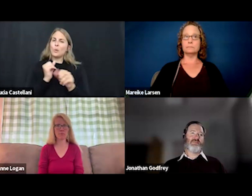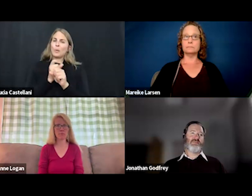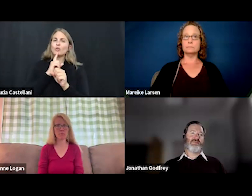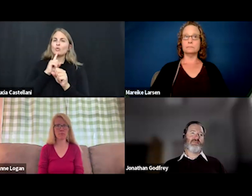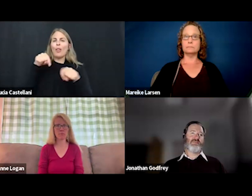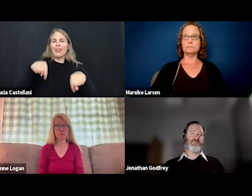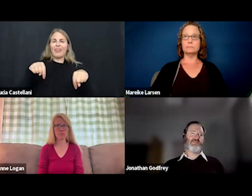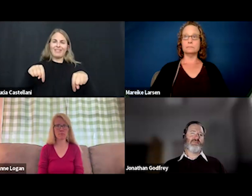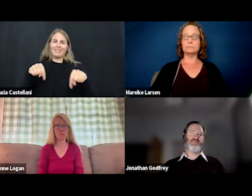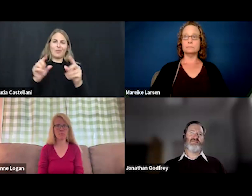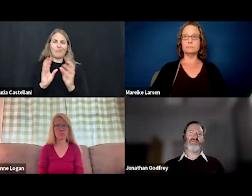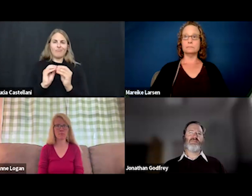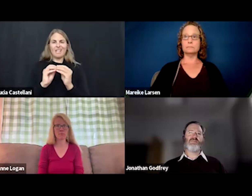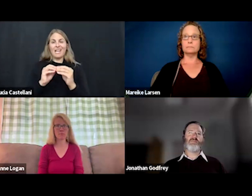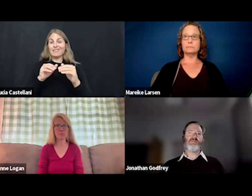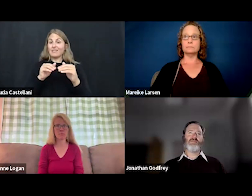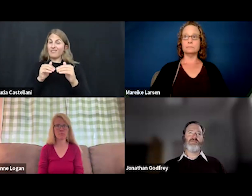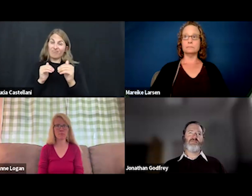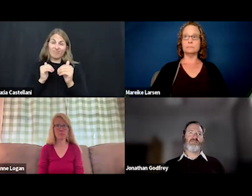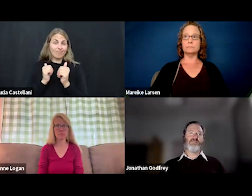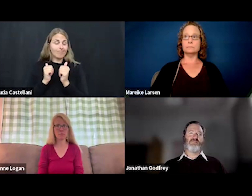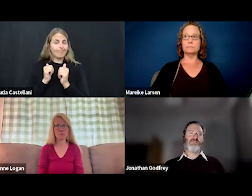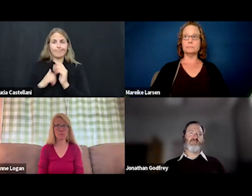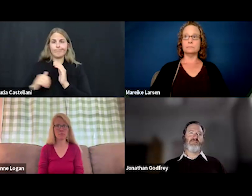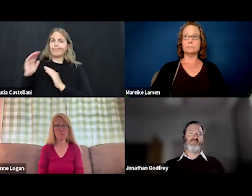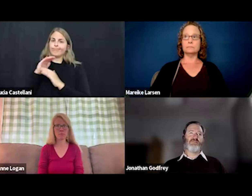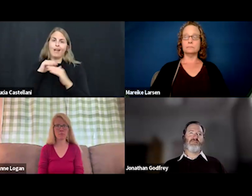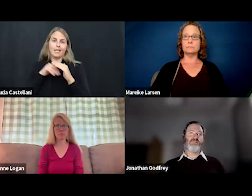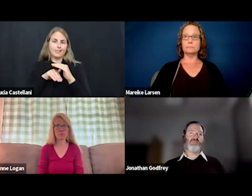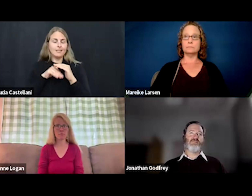accessible as possible, so there's a few changes we've made.